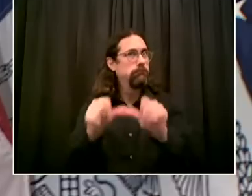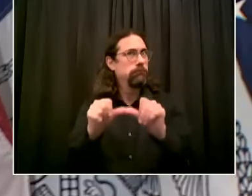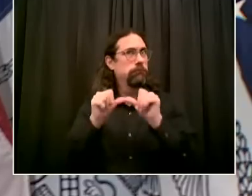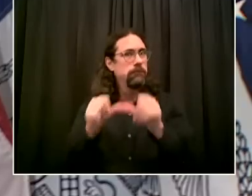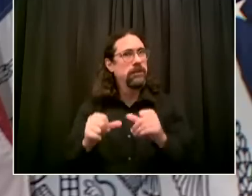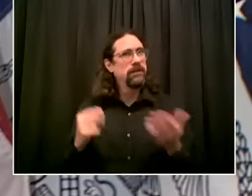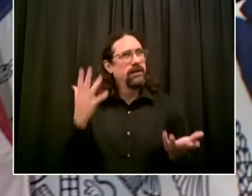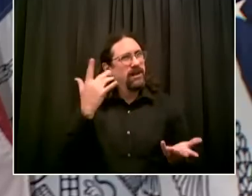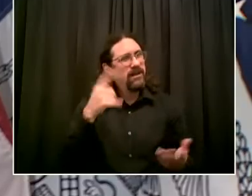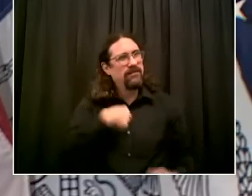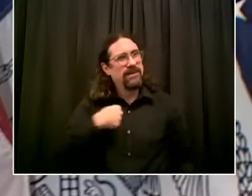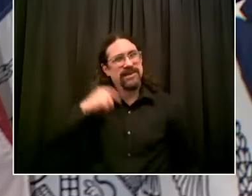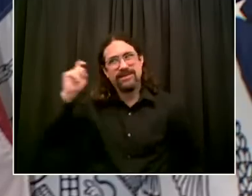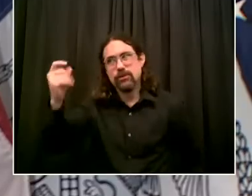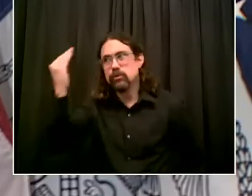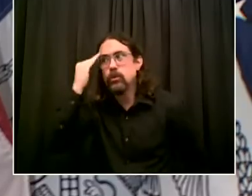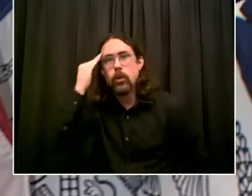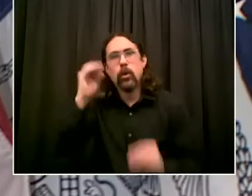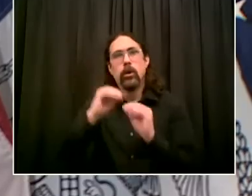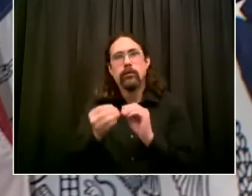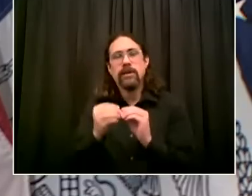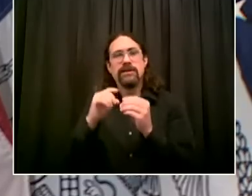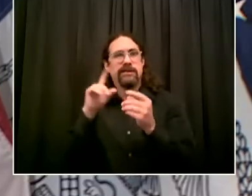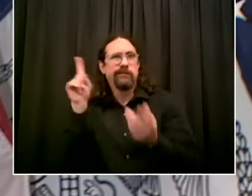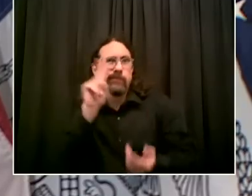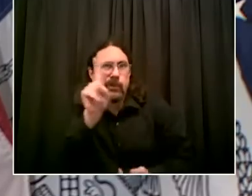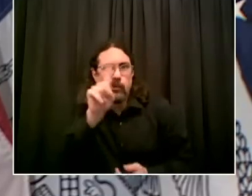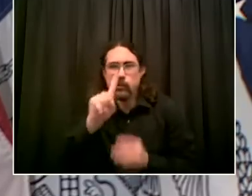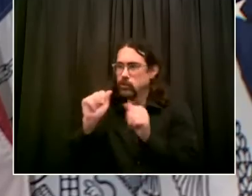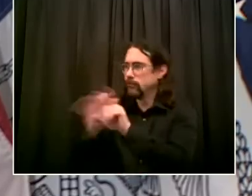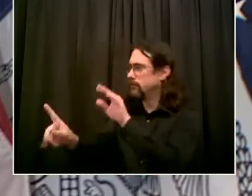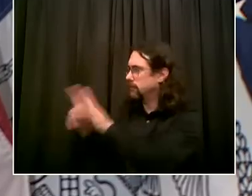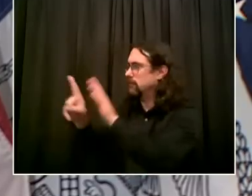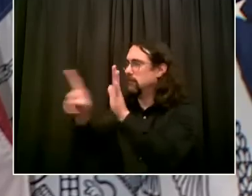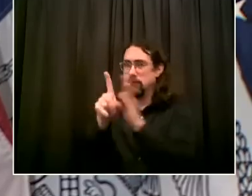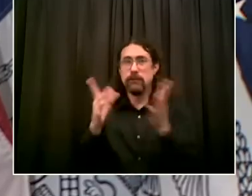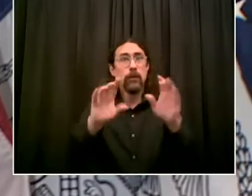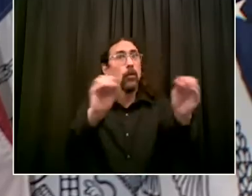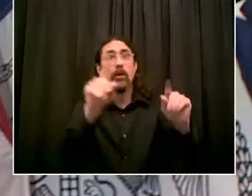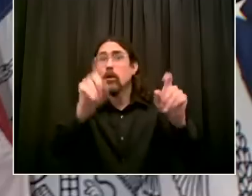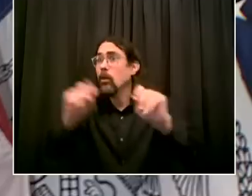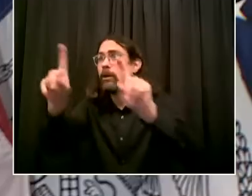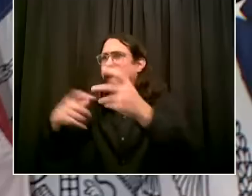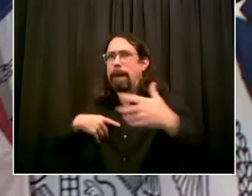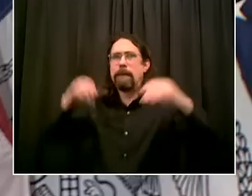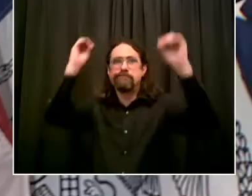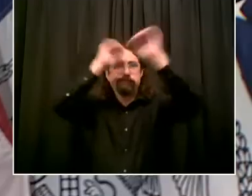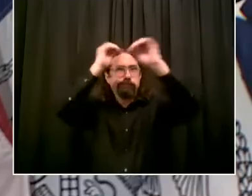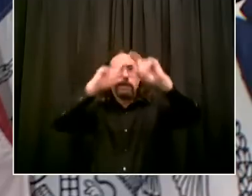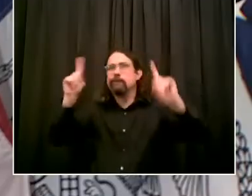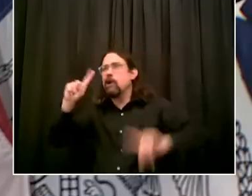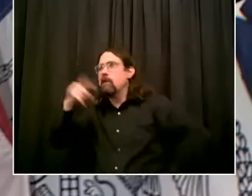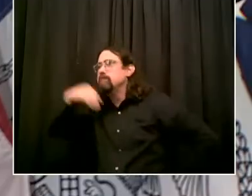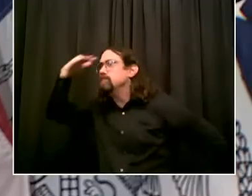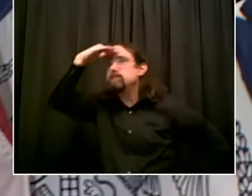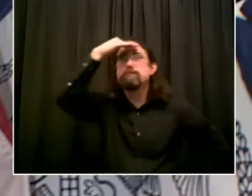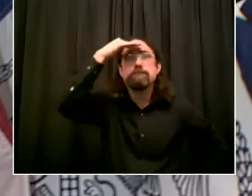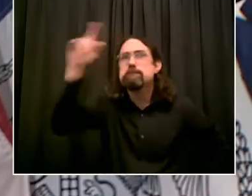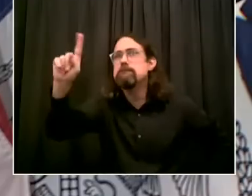GETTING ENOUGH PEOPLE TESTED AND POSSIBLY ACTING ON THE RESULTS.